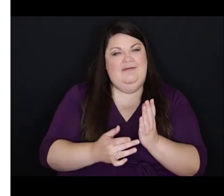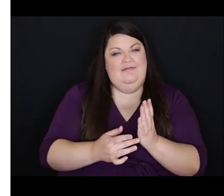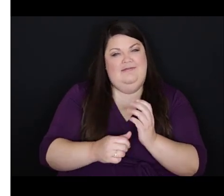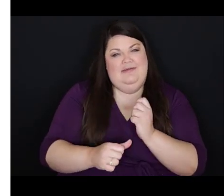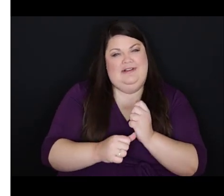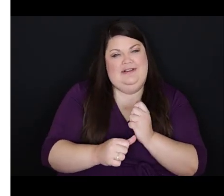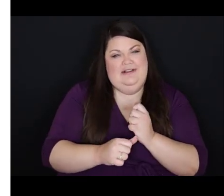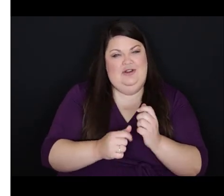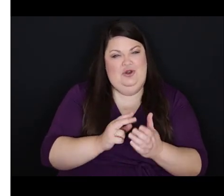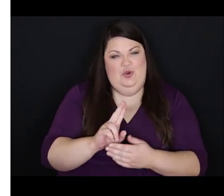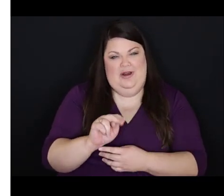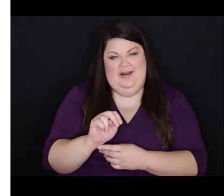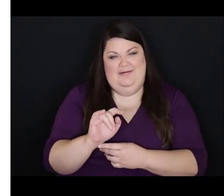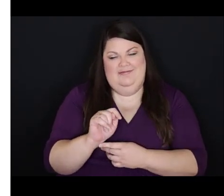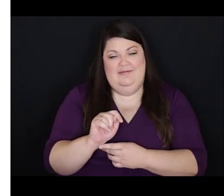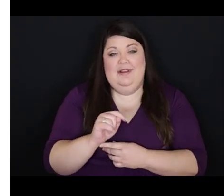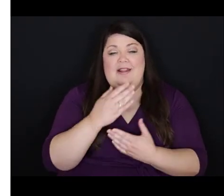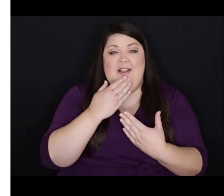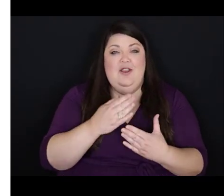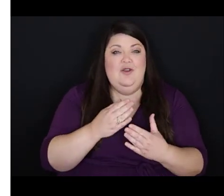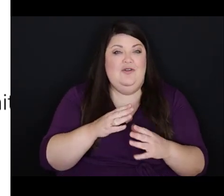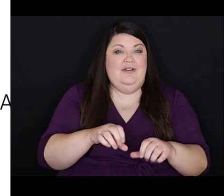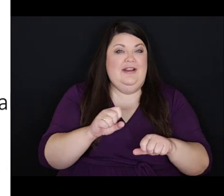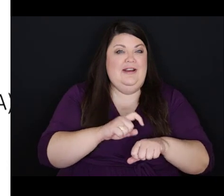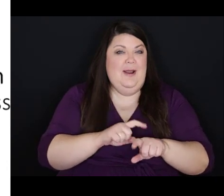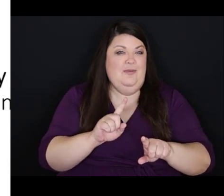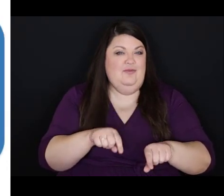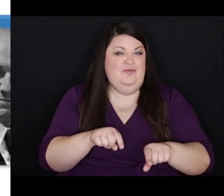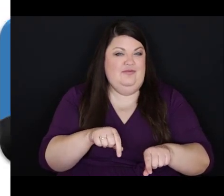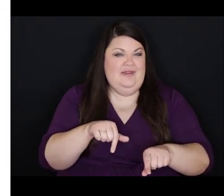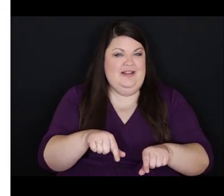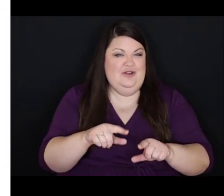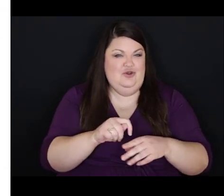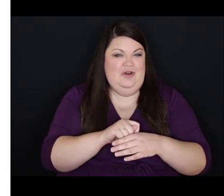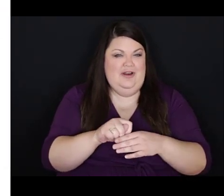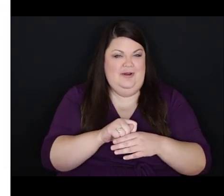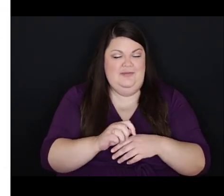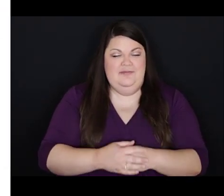Thank you so much for taking the time to attend this training. The PowerPoint presentation